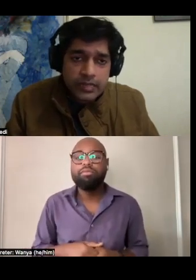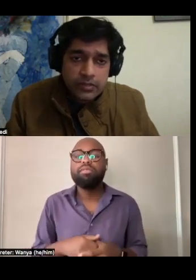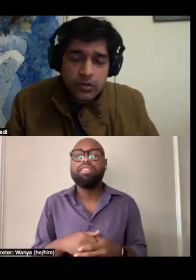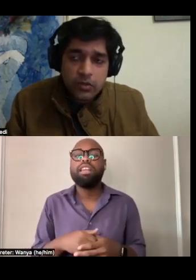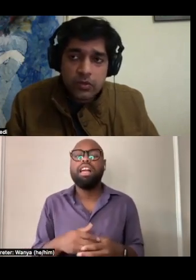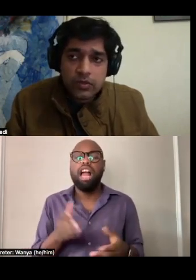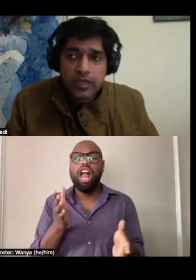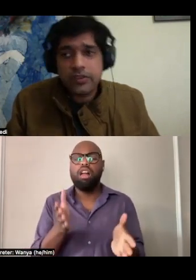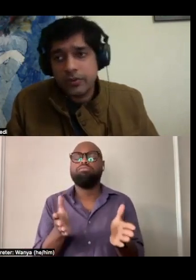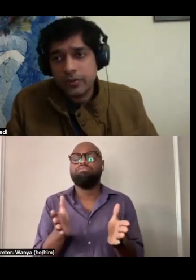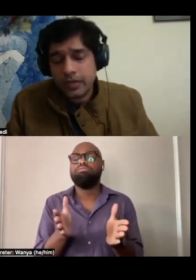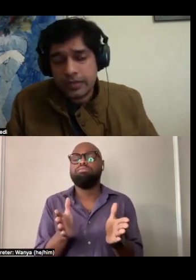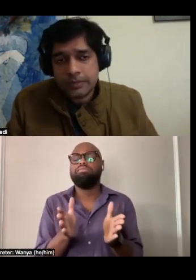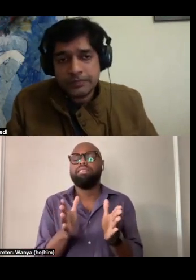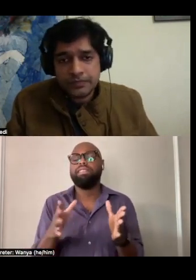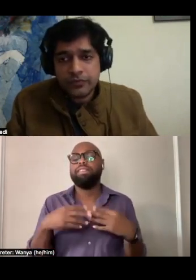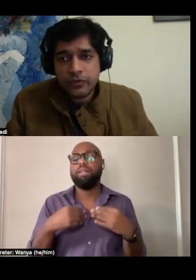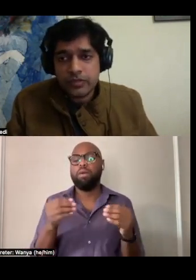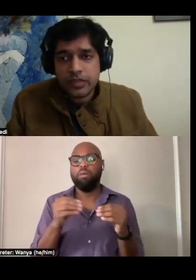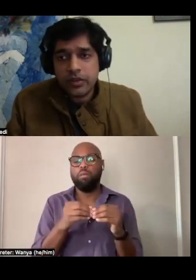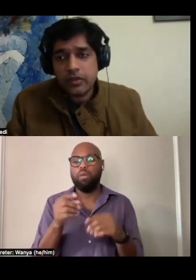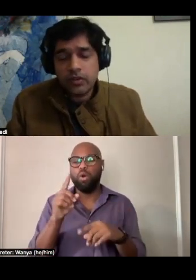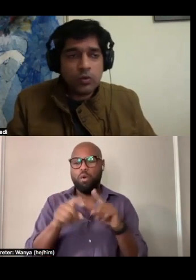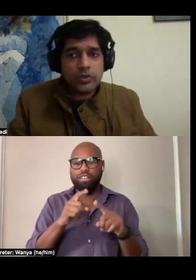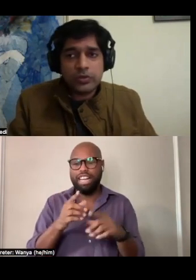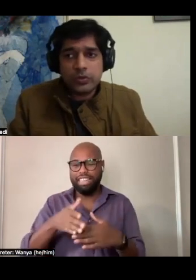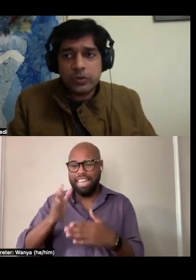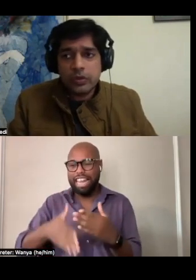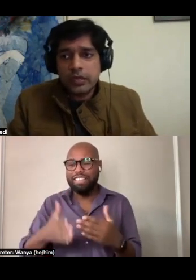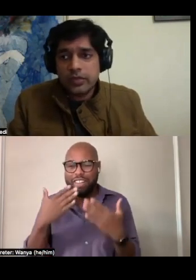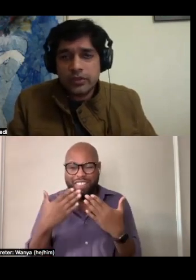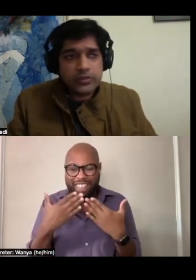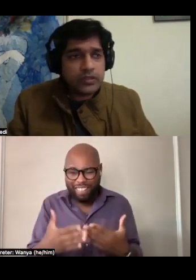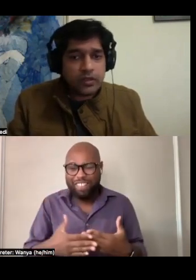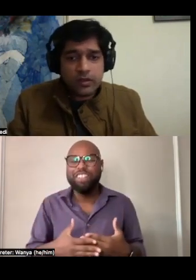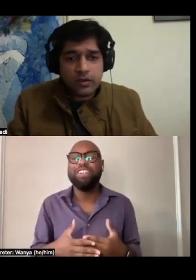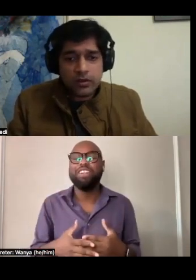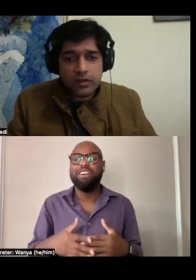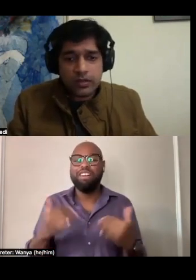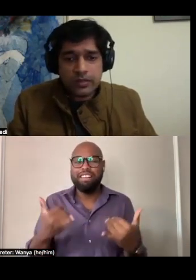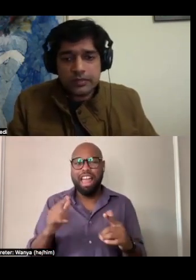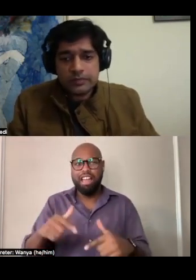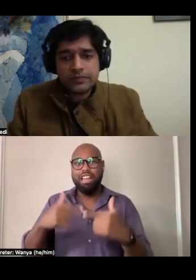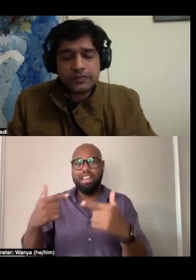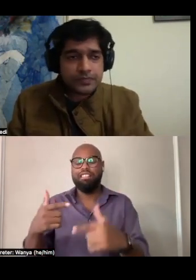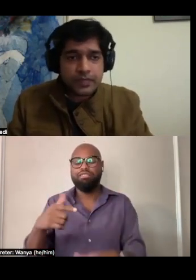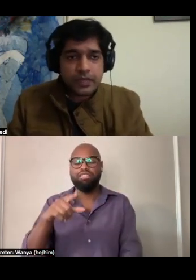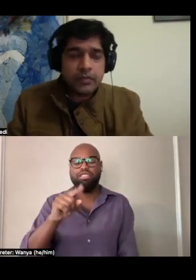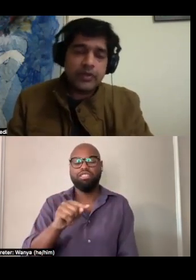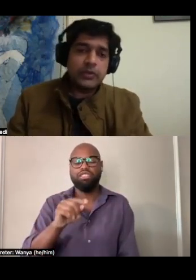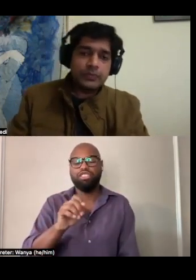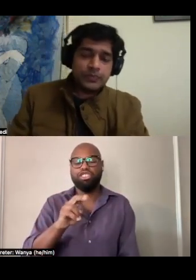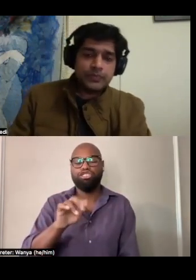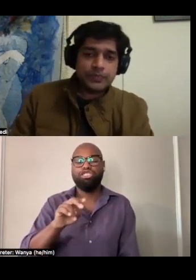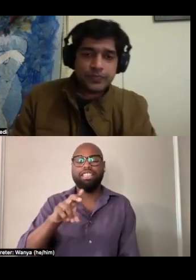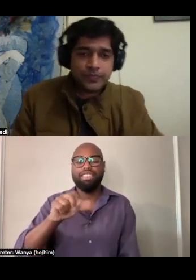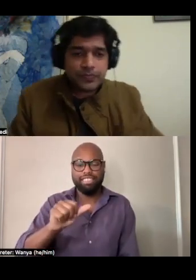So thank you, folks and over to Teresa and Mary Lou.